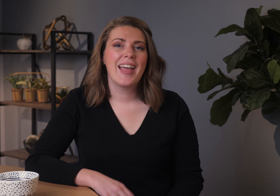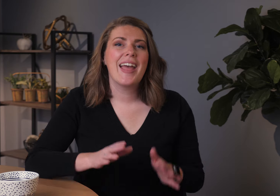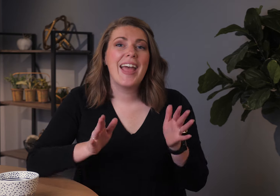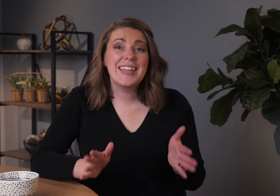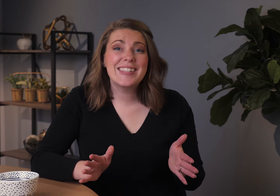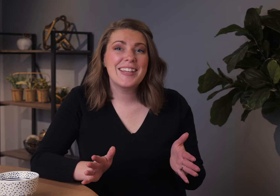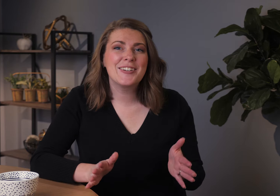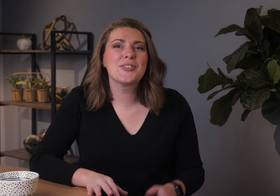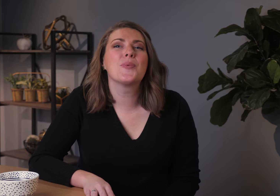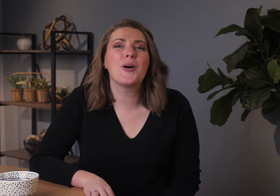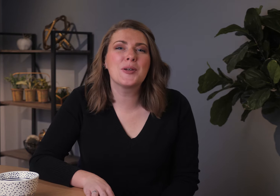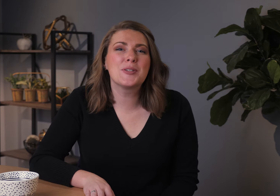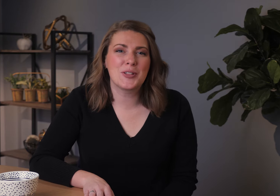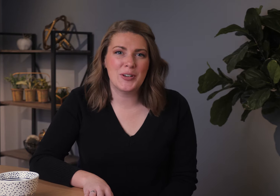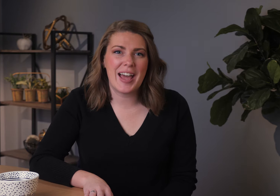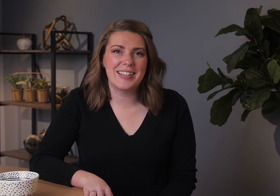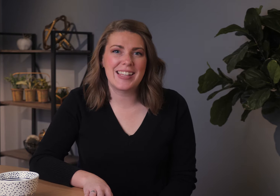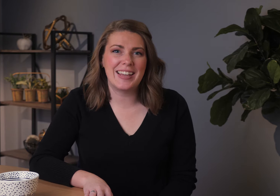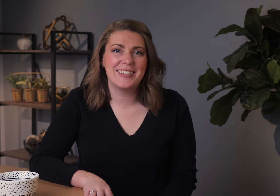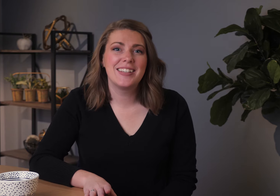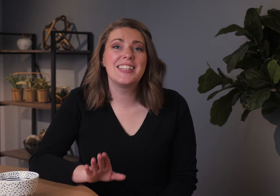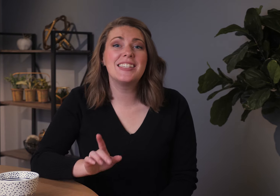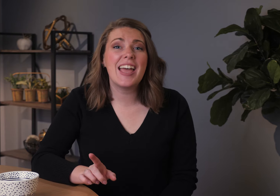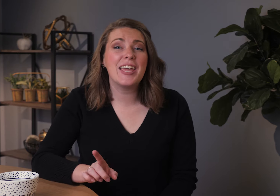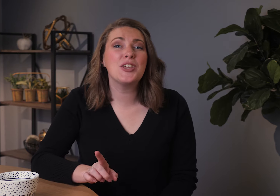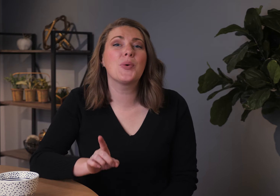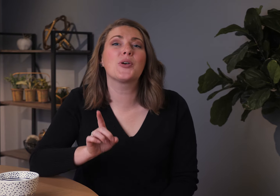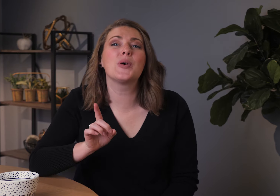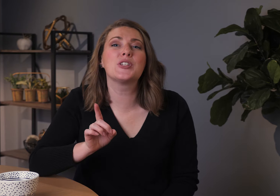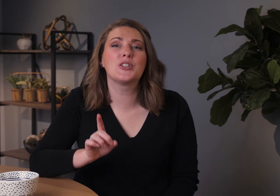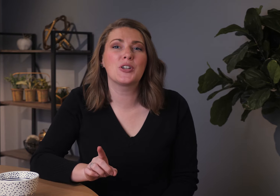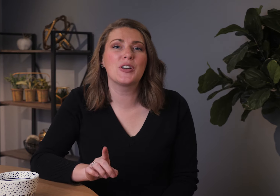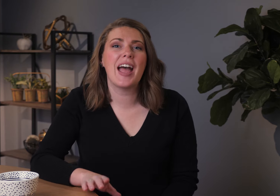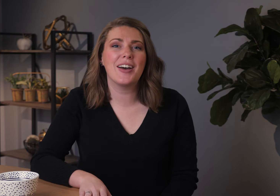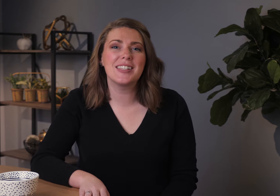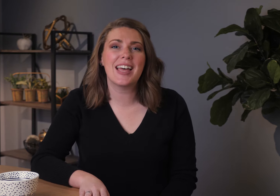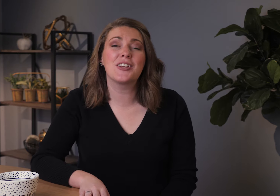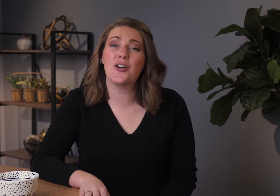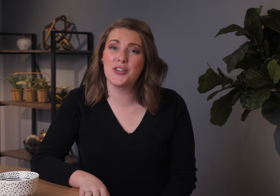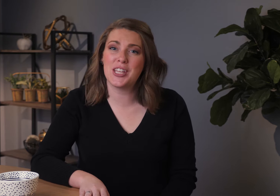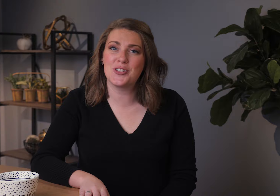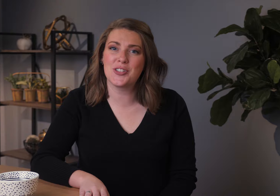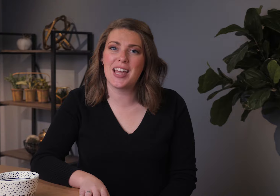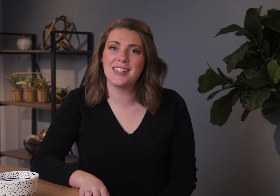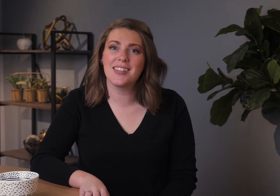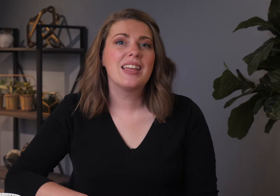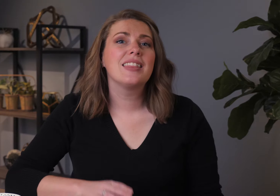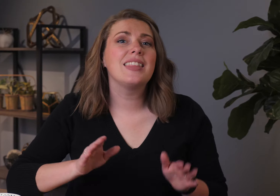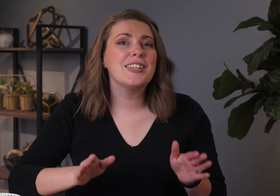Hey signers, welcome to Learn How to Sign. Today you are going to learn how to sign conversational signs.